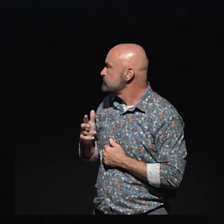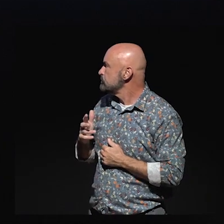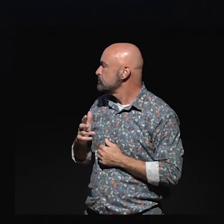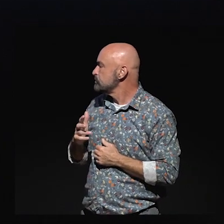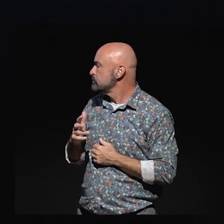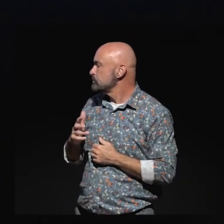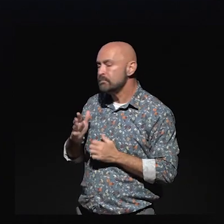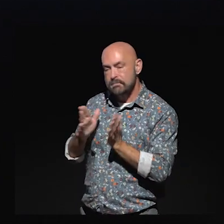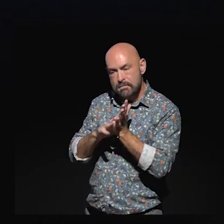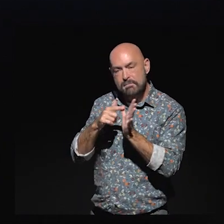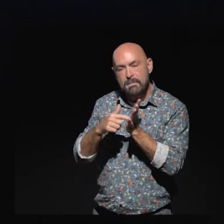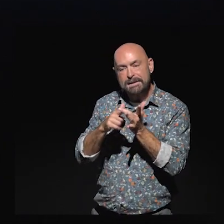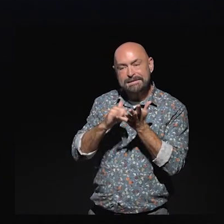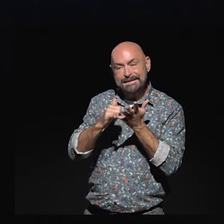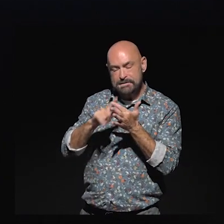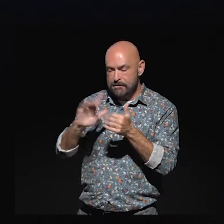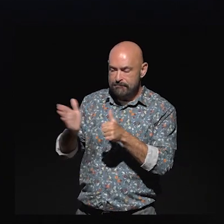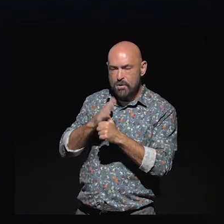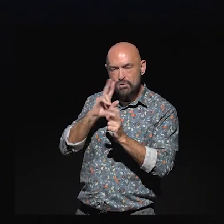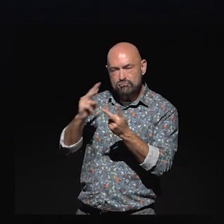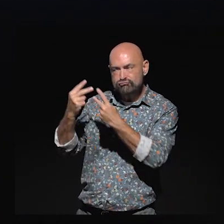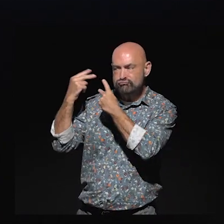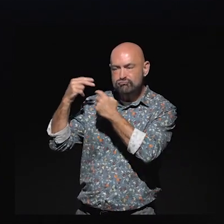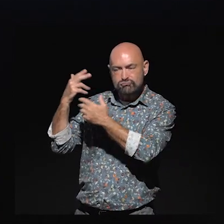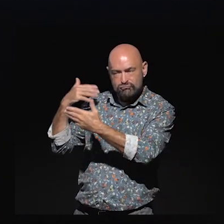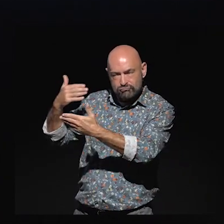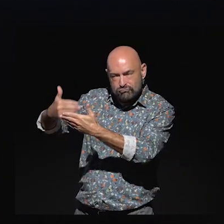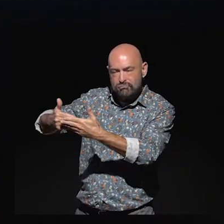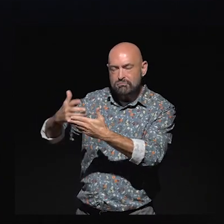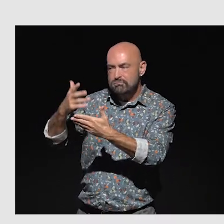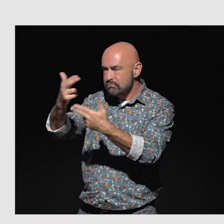Matisse had had his first retrospective two years earlier.